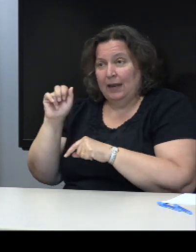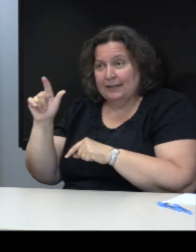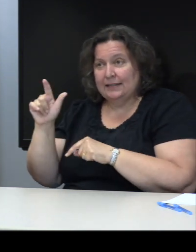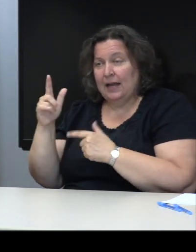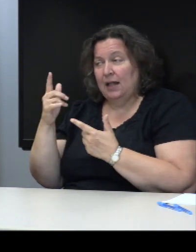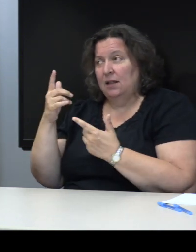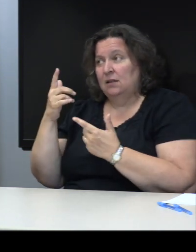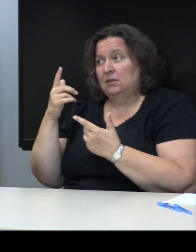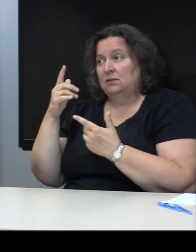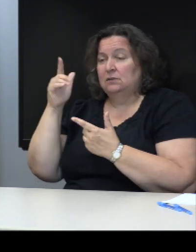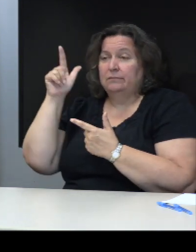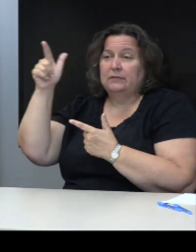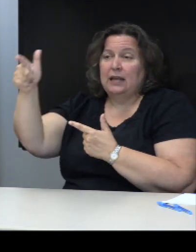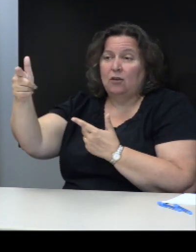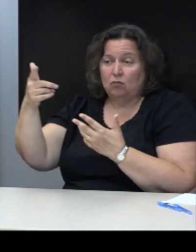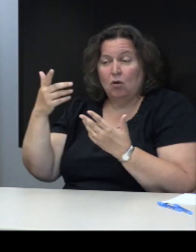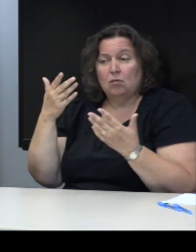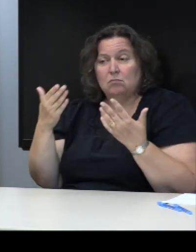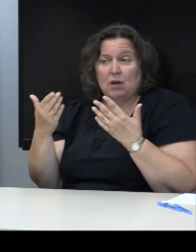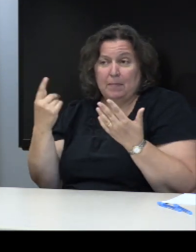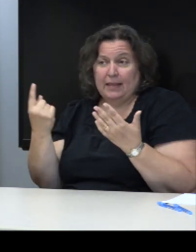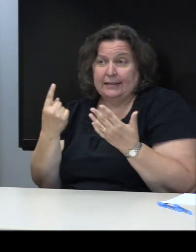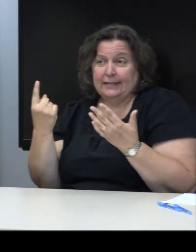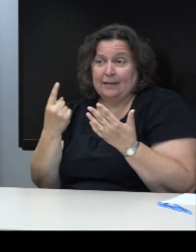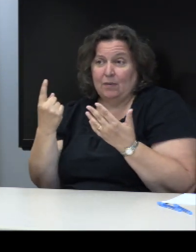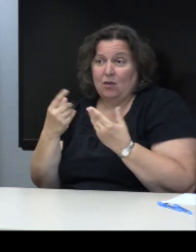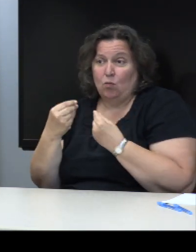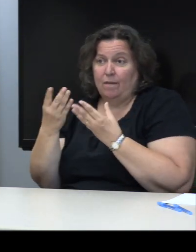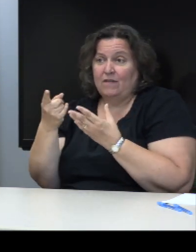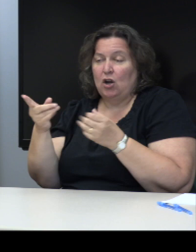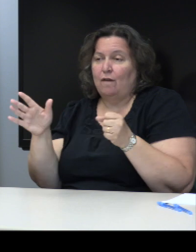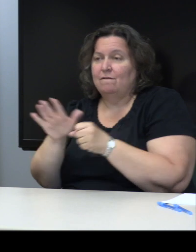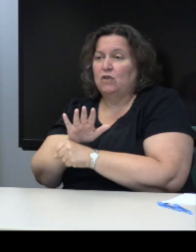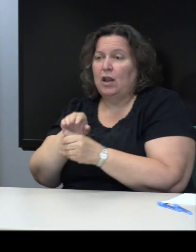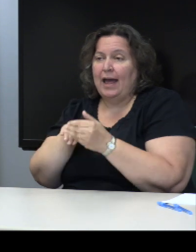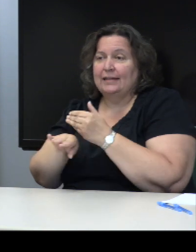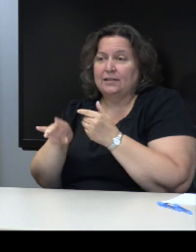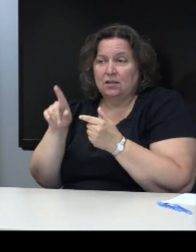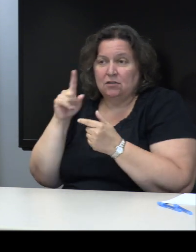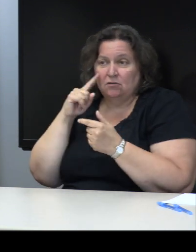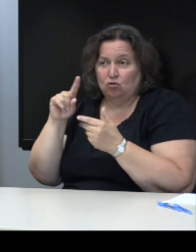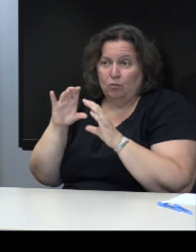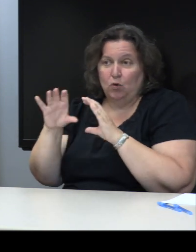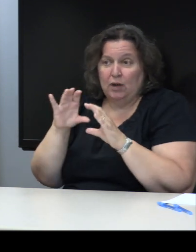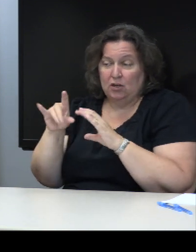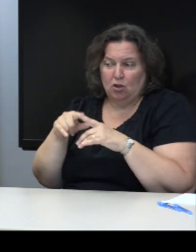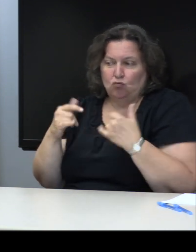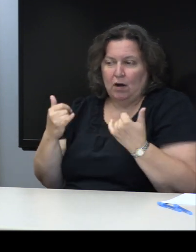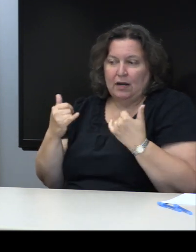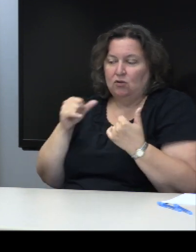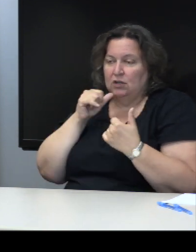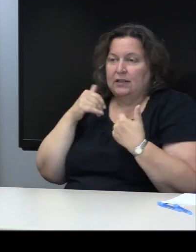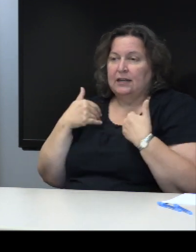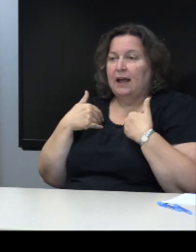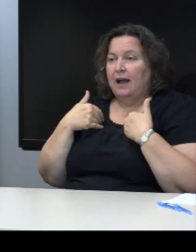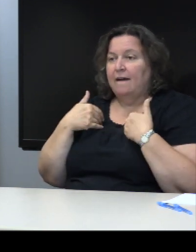down the road and that it might be something that would provide her full access to communication that she doesn’t have right now.